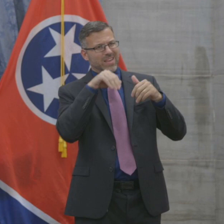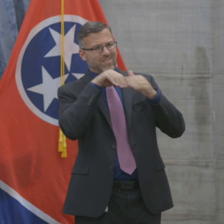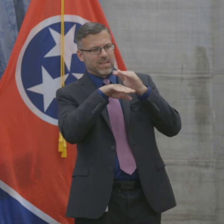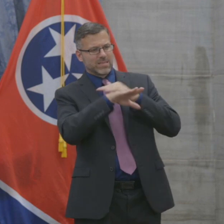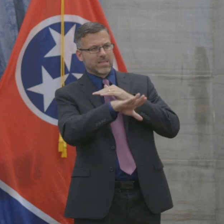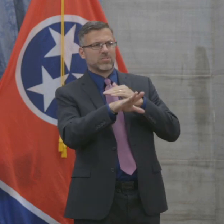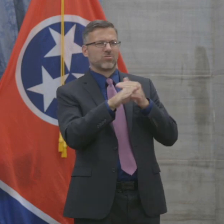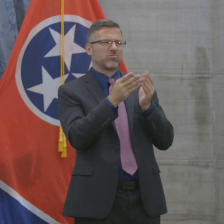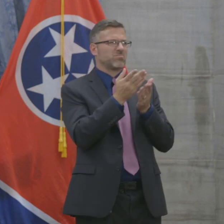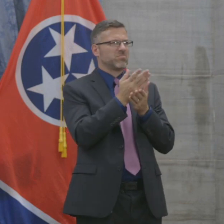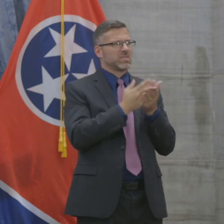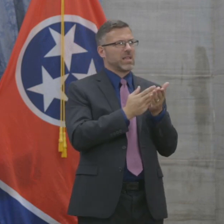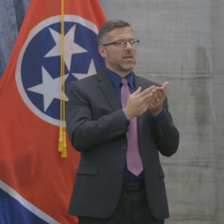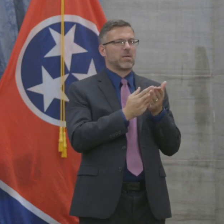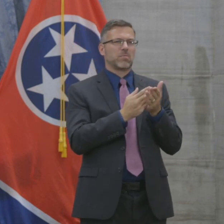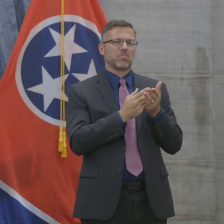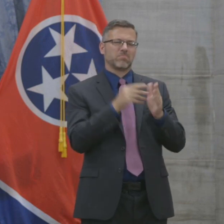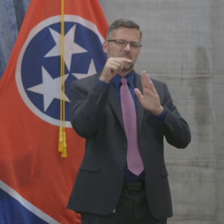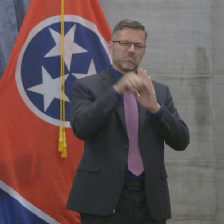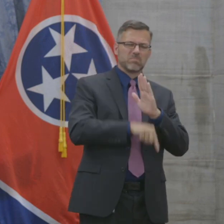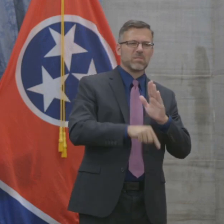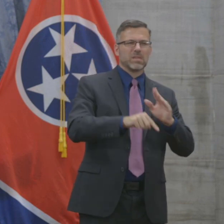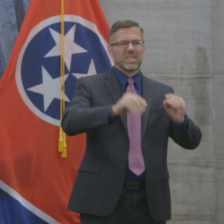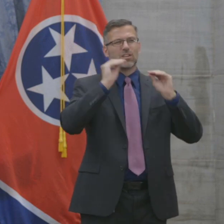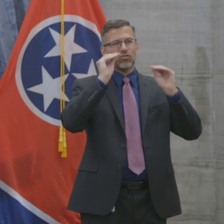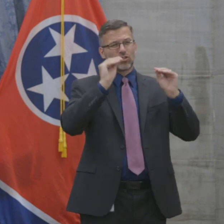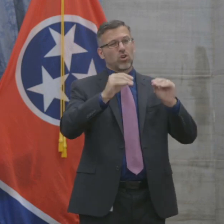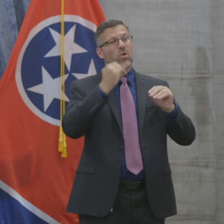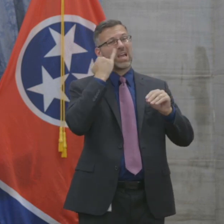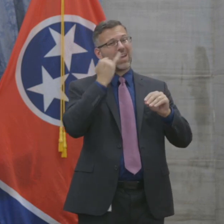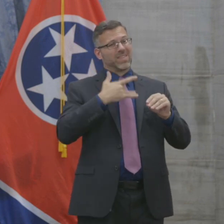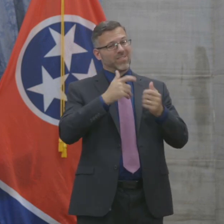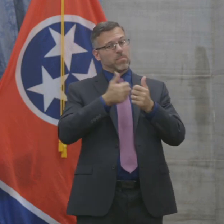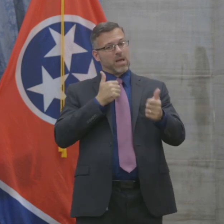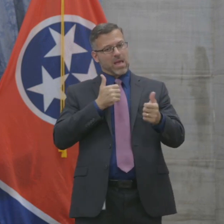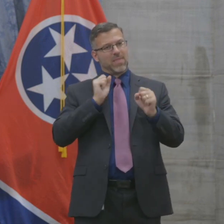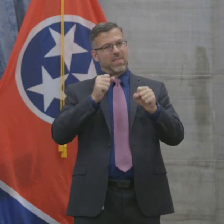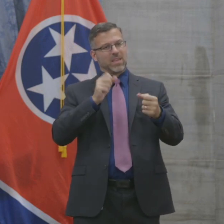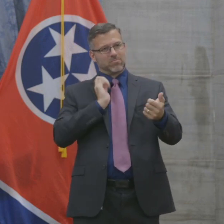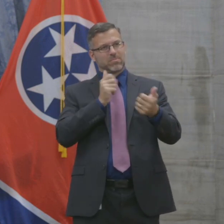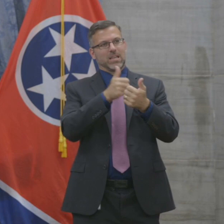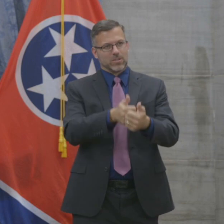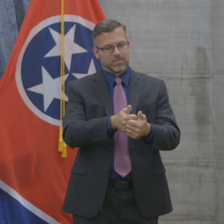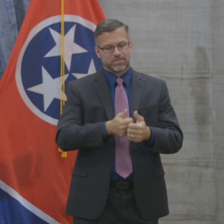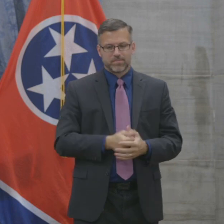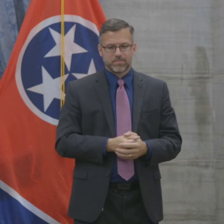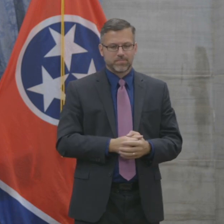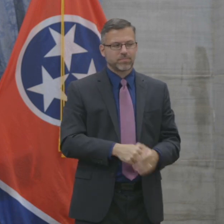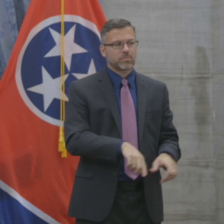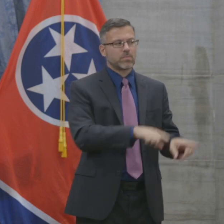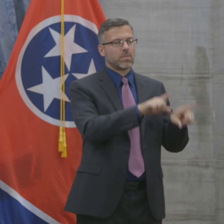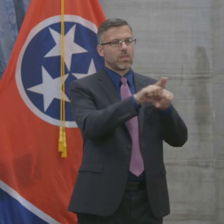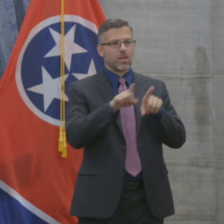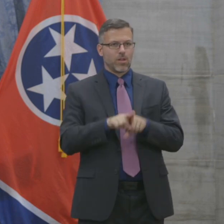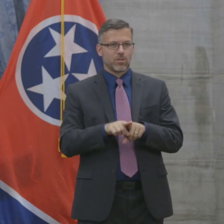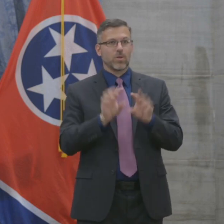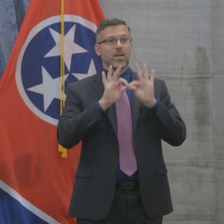really excited to see videos get use. We have over 100,000 independent users of that site. Sixth grade math seems to be the